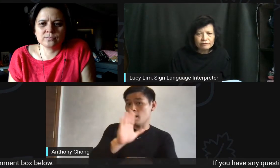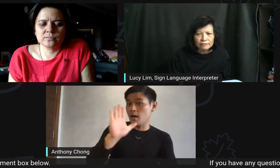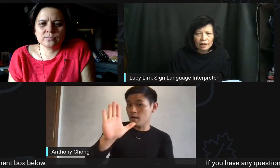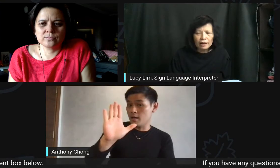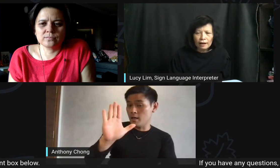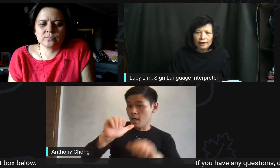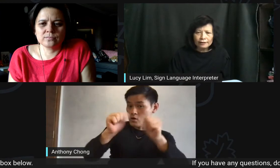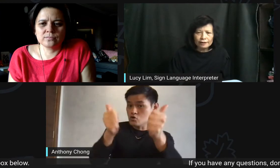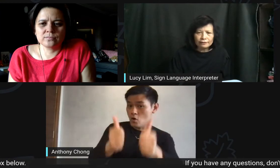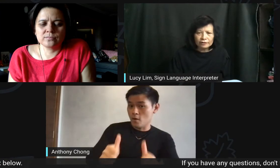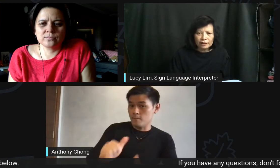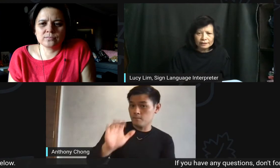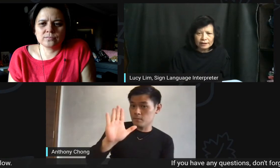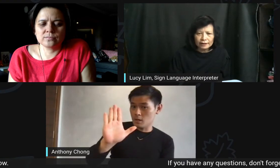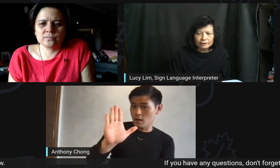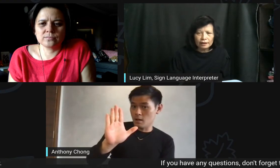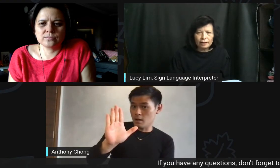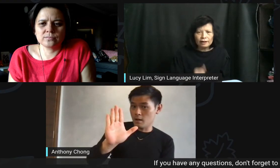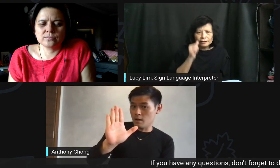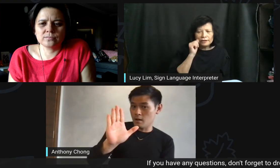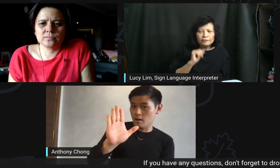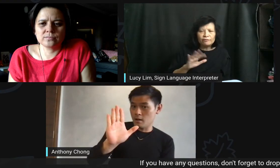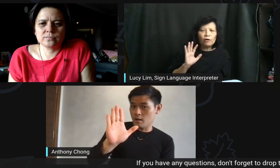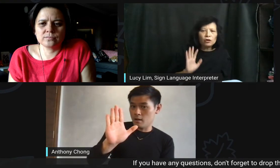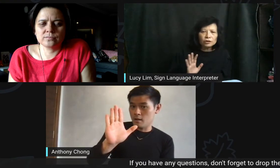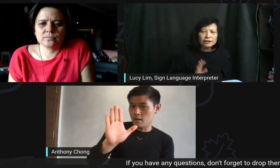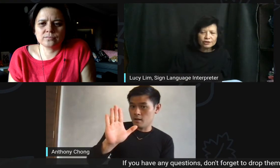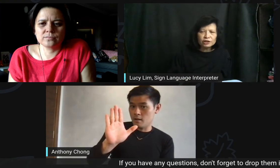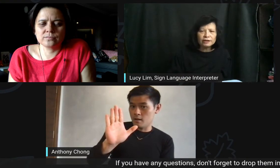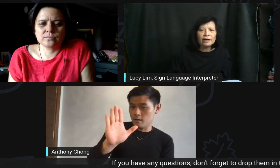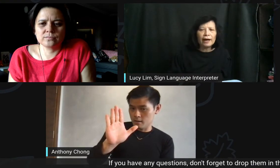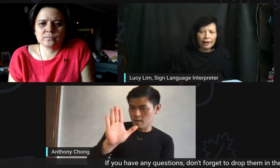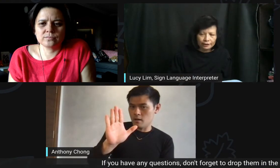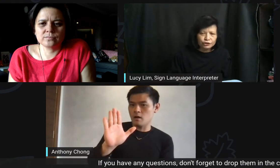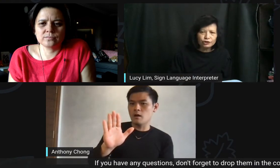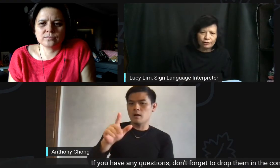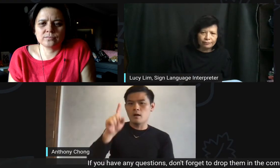and I realised that it follow actually the handshape.